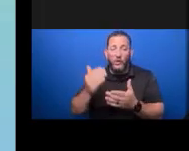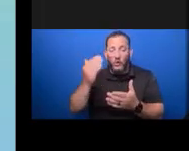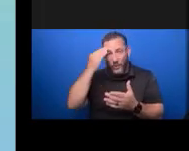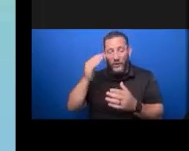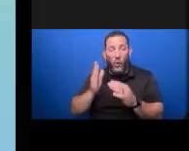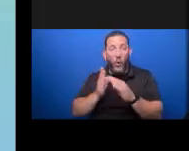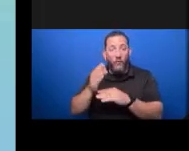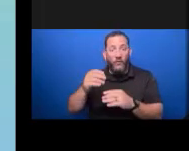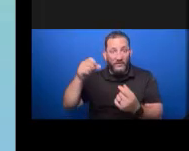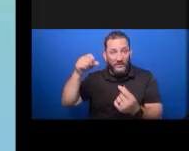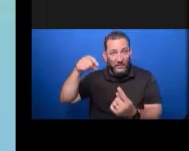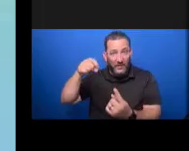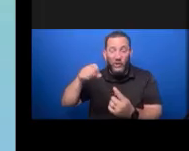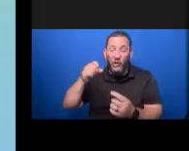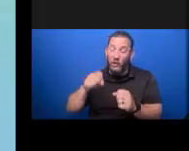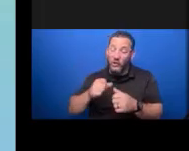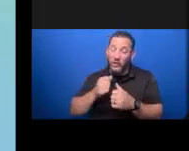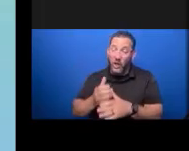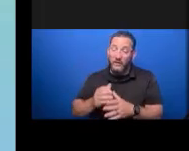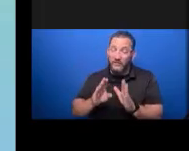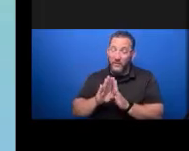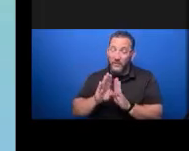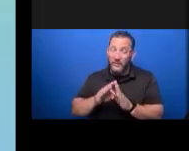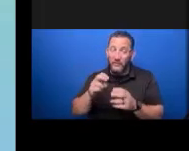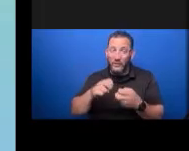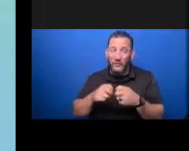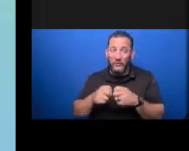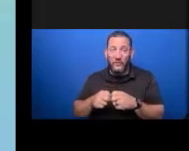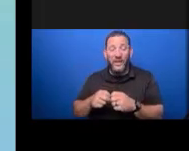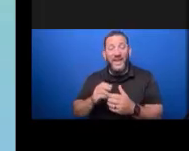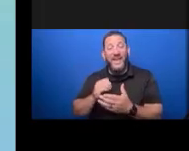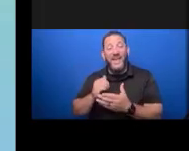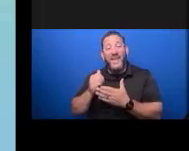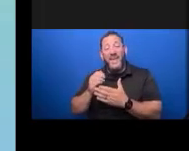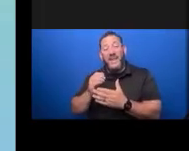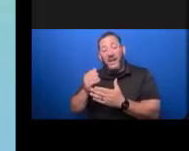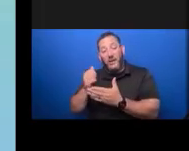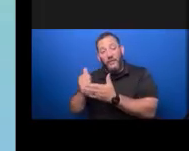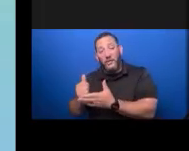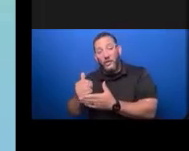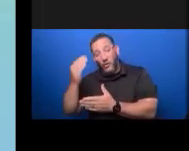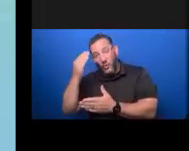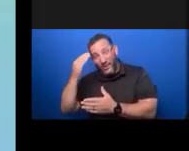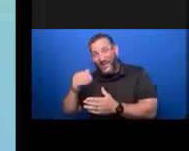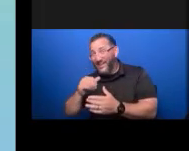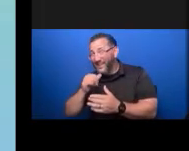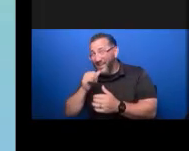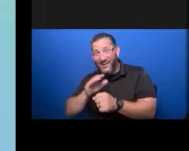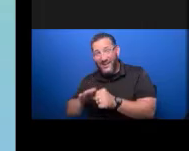cause developmental issues. Intervention, knowing that understimulation of infant sensory systems can perhaps